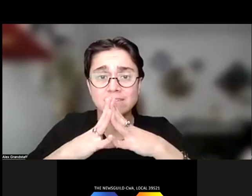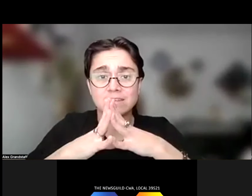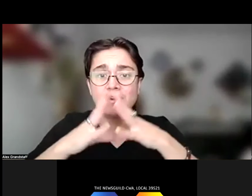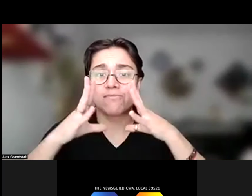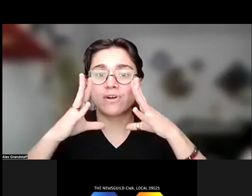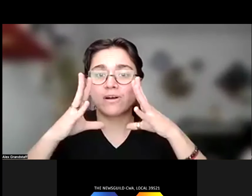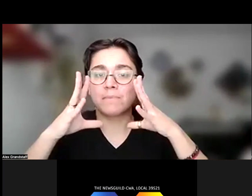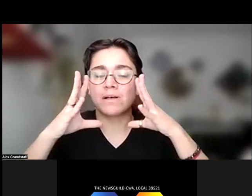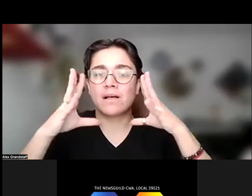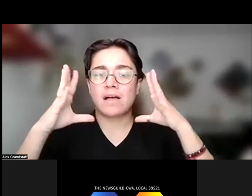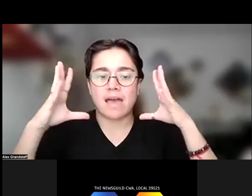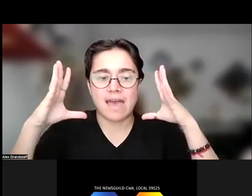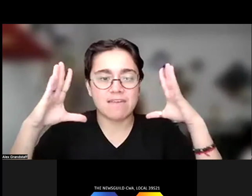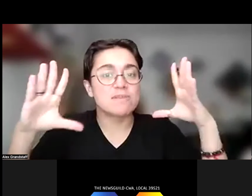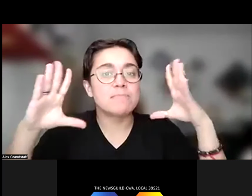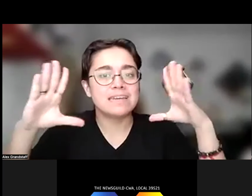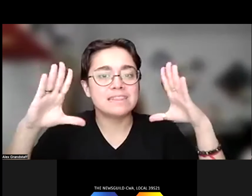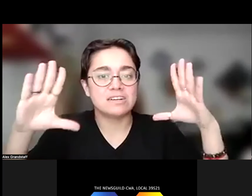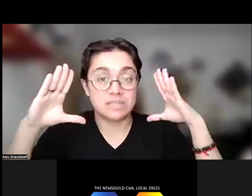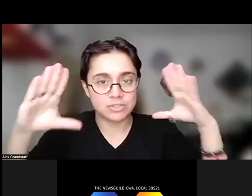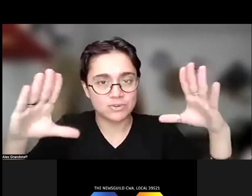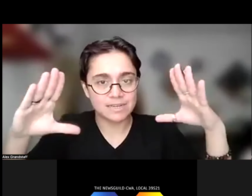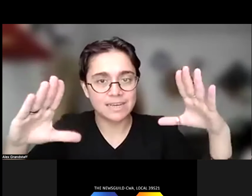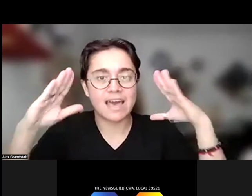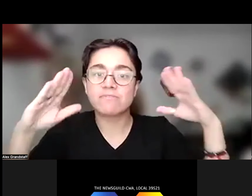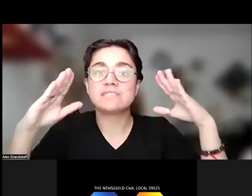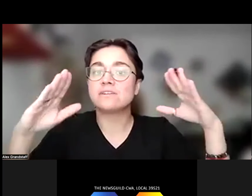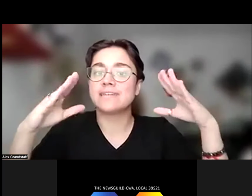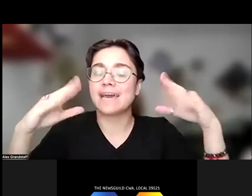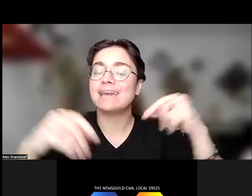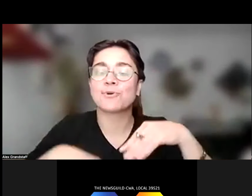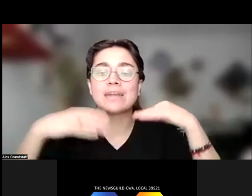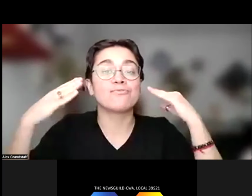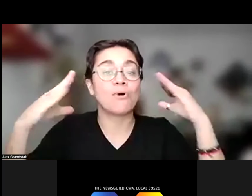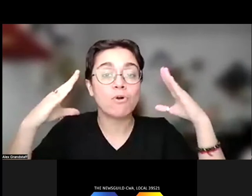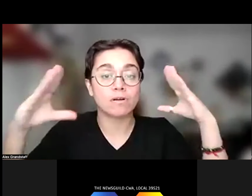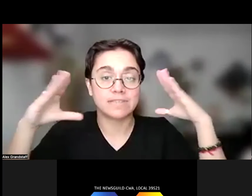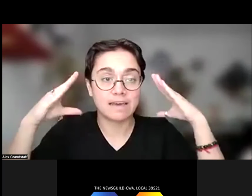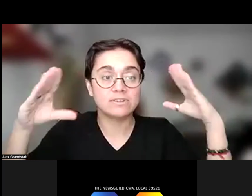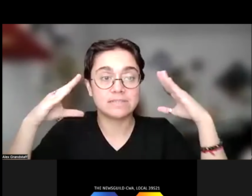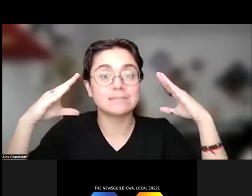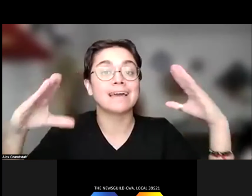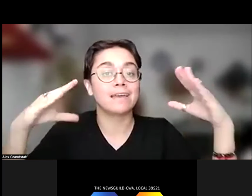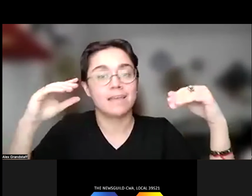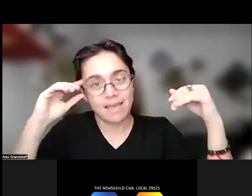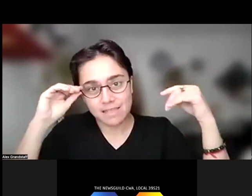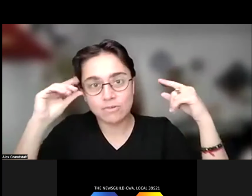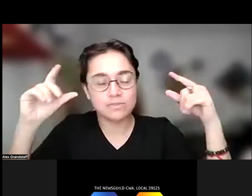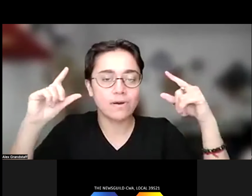feel super disheartening. It can feel like nothing is happening when you are calling in your legislatures every day,